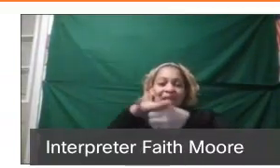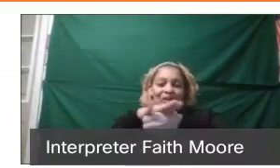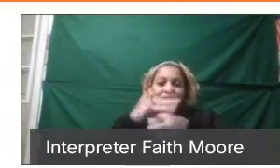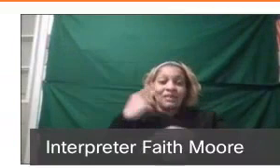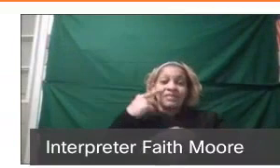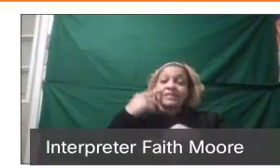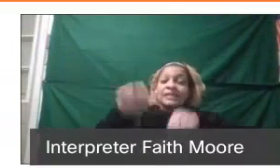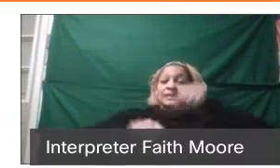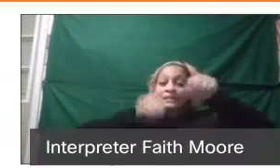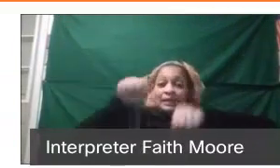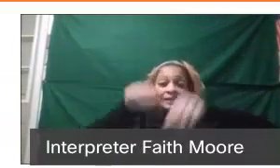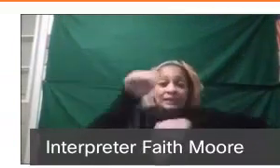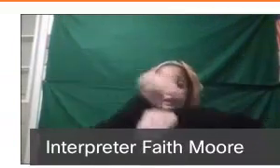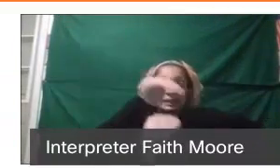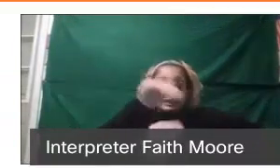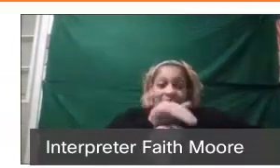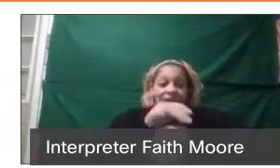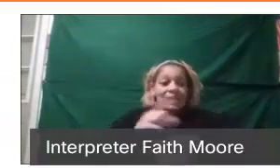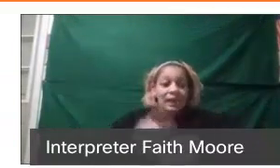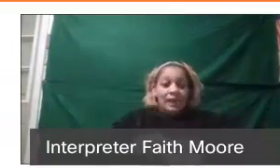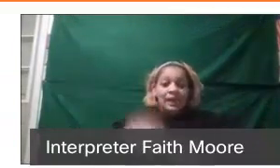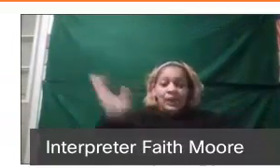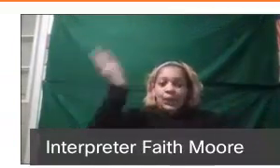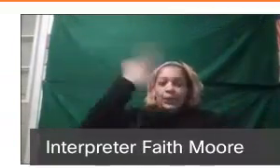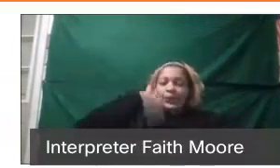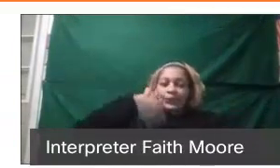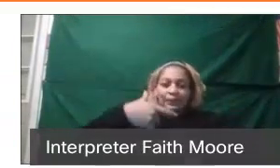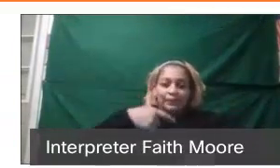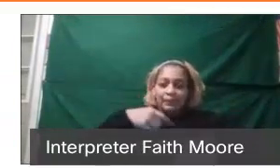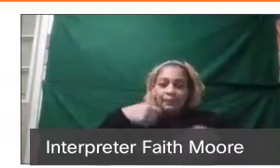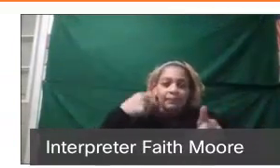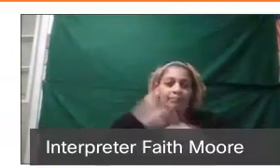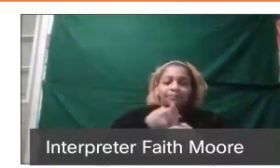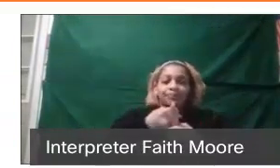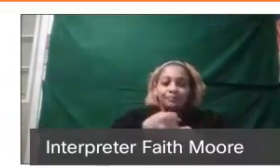Ah, pick them up and they should be Stripe.